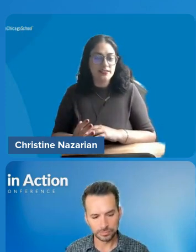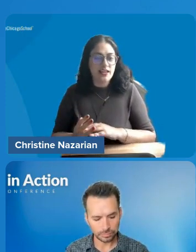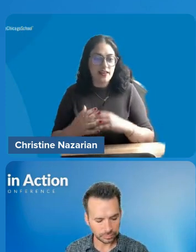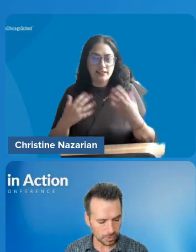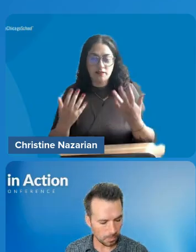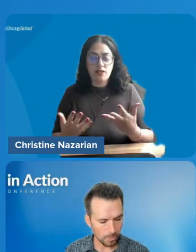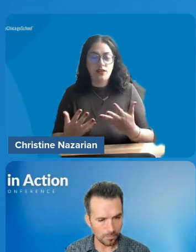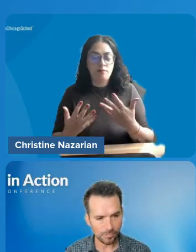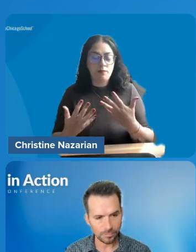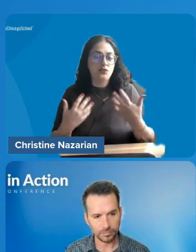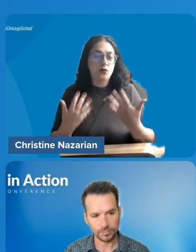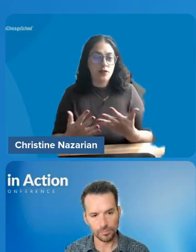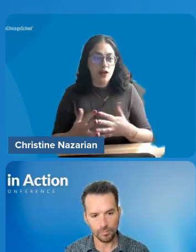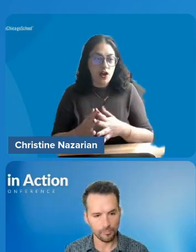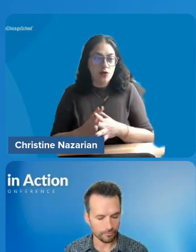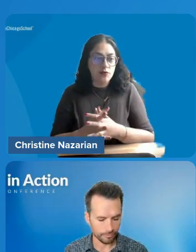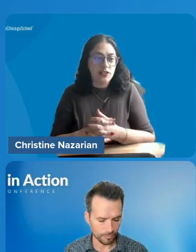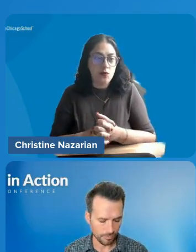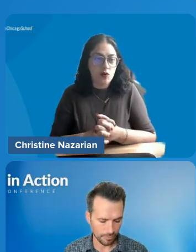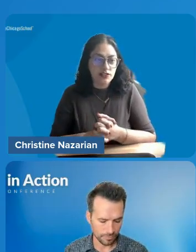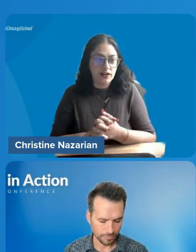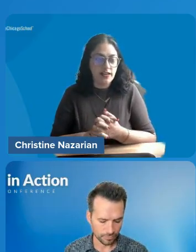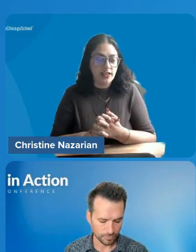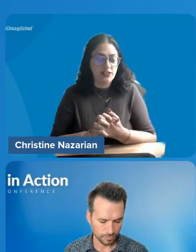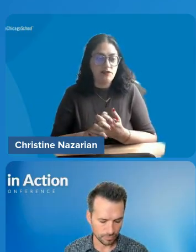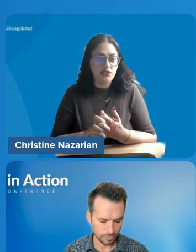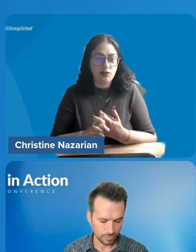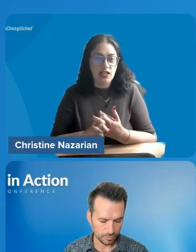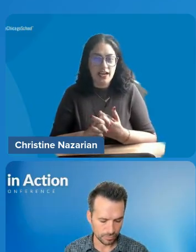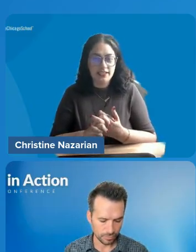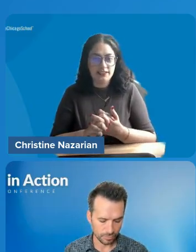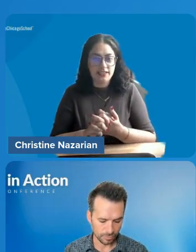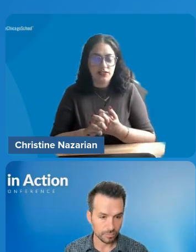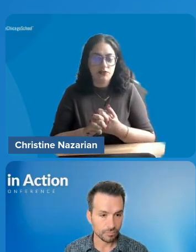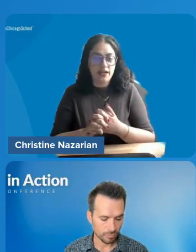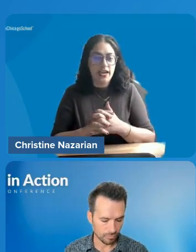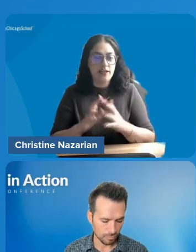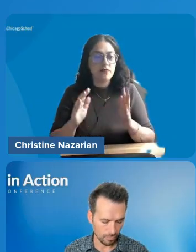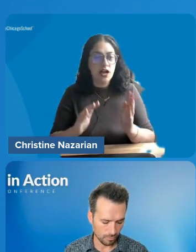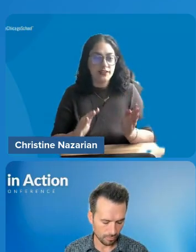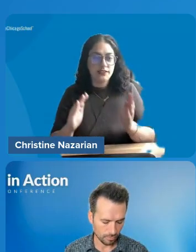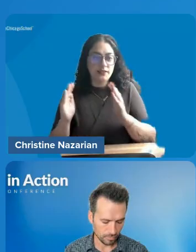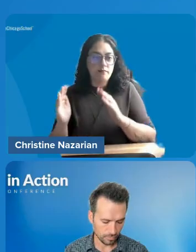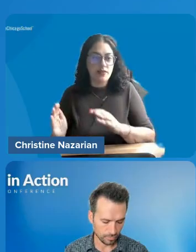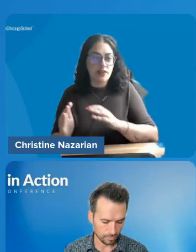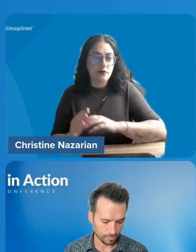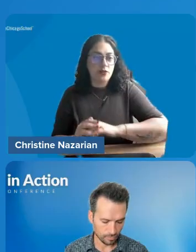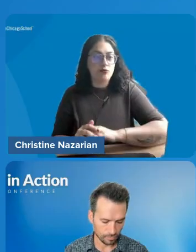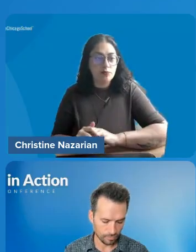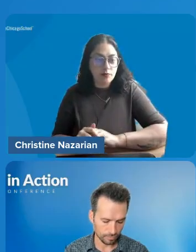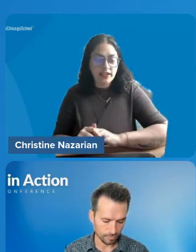And that's the piece we really worked on and individualized in Creatum custom theory rubrics.